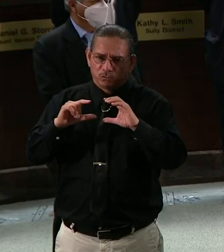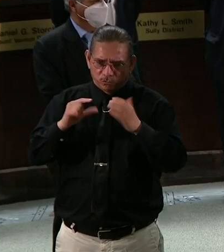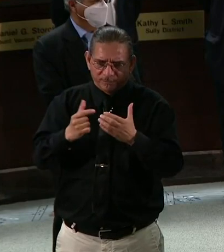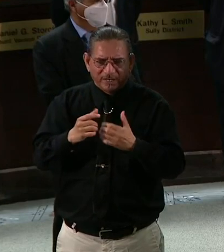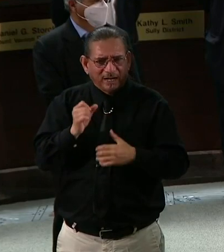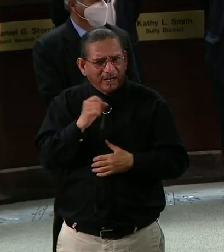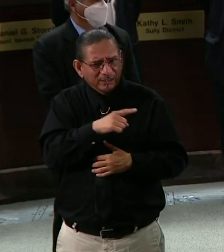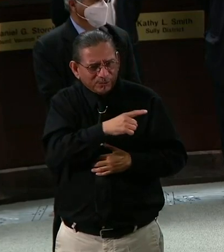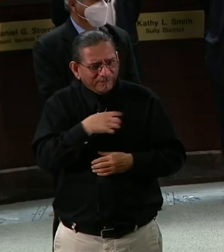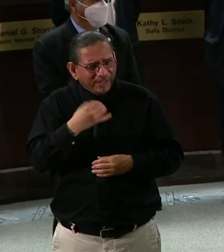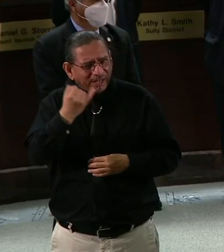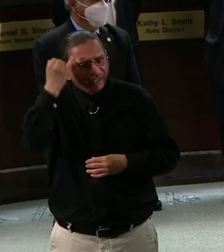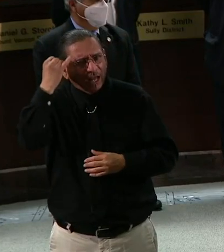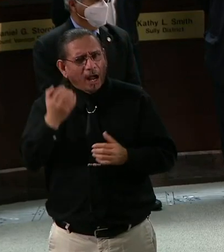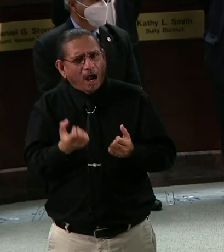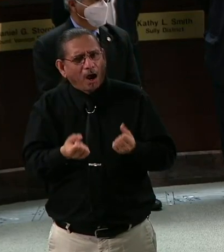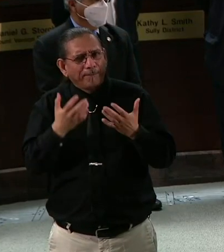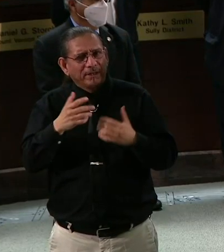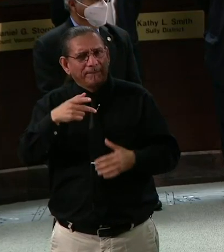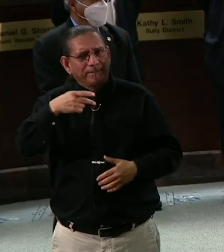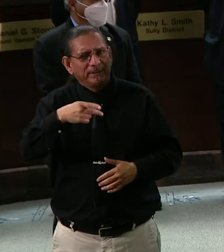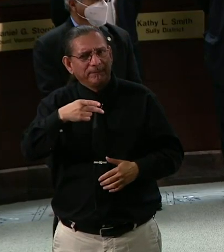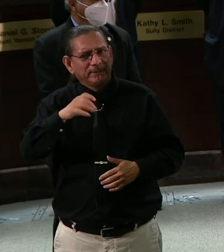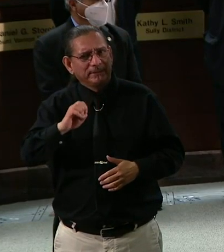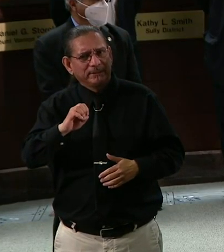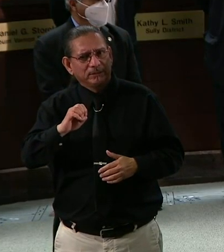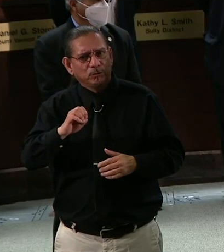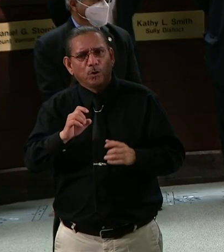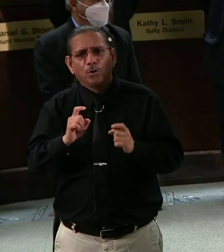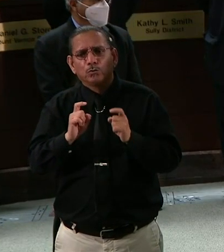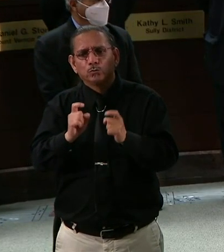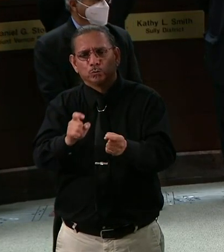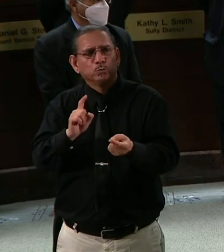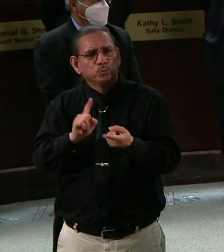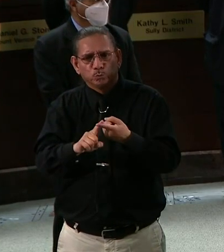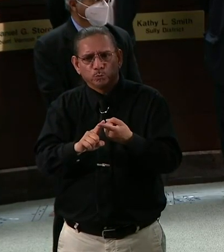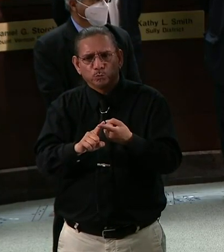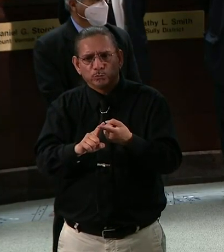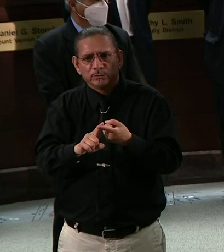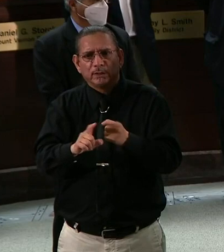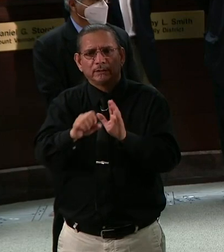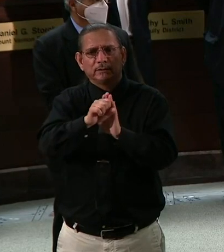GROUP. AND IS THERE AN IDEA OF HOW MUCH PPE HE HAS FIVE TO LOW